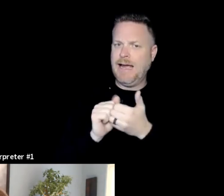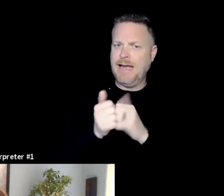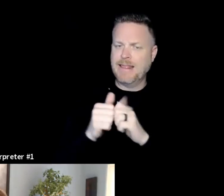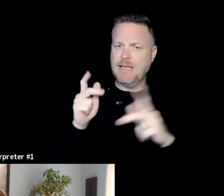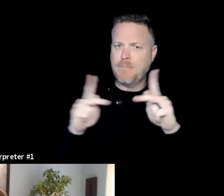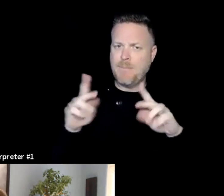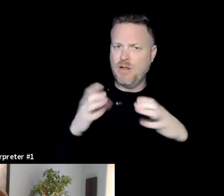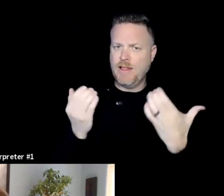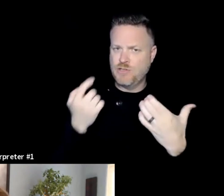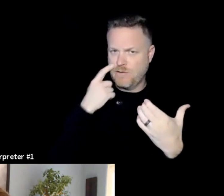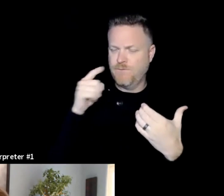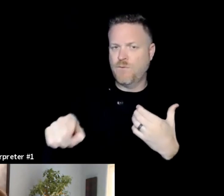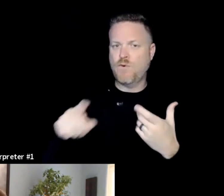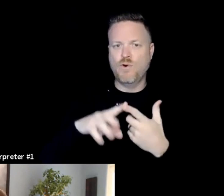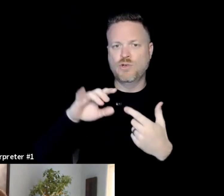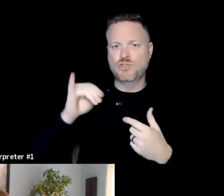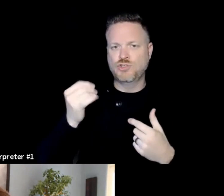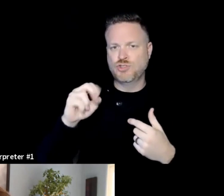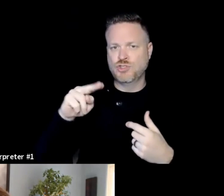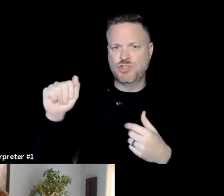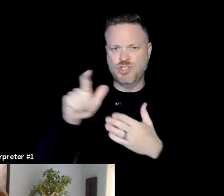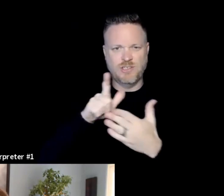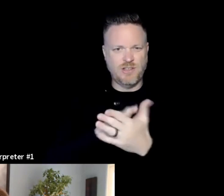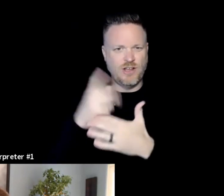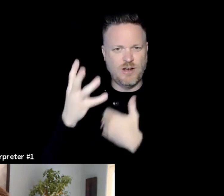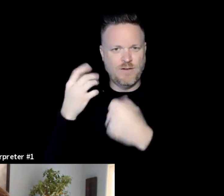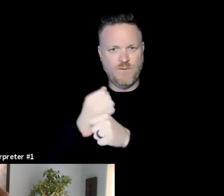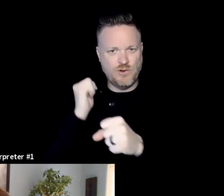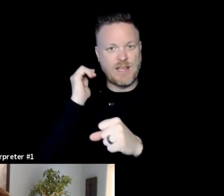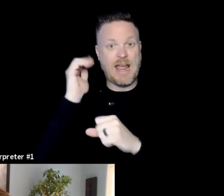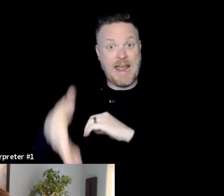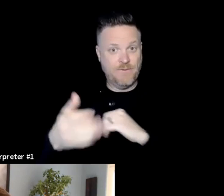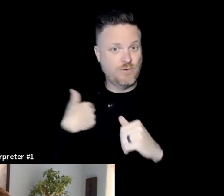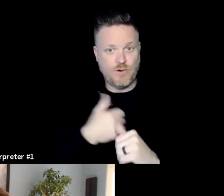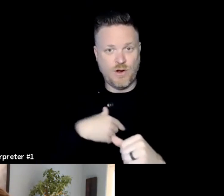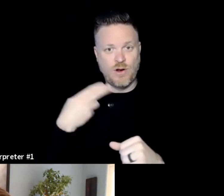with the passage of Jenna's Law, four years after the passing of our high school concussion law.